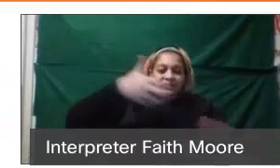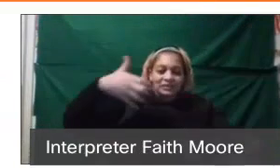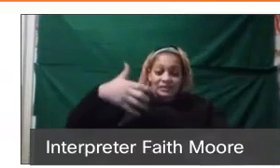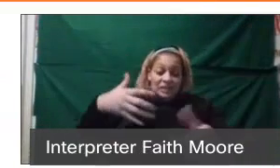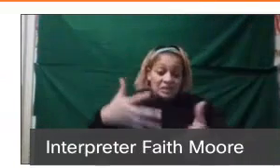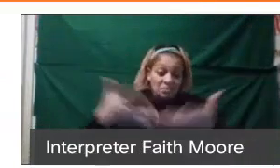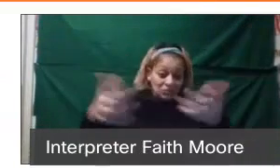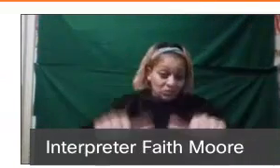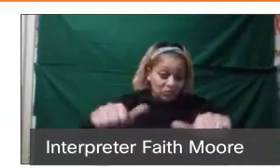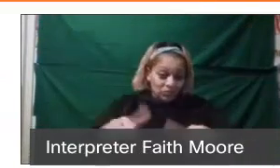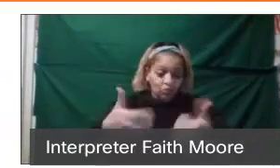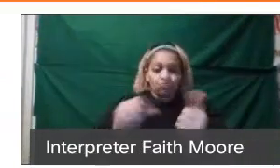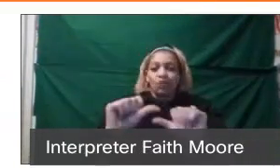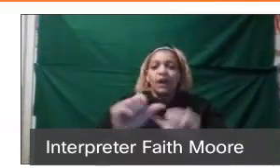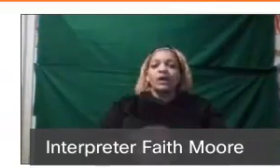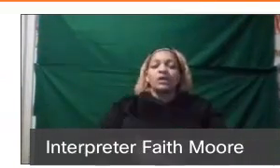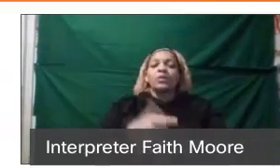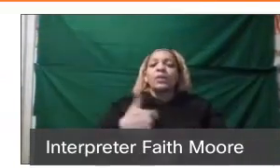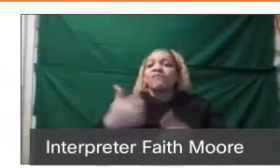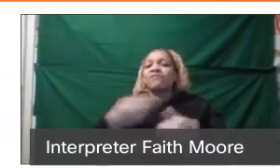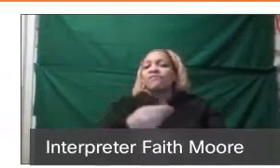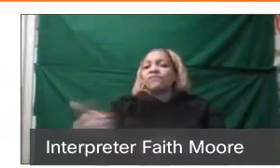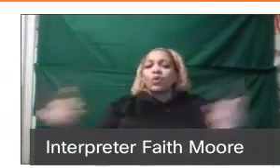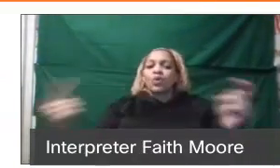We do have a few conflicts with awnings in this area.